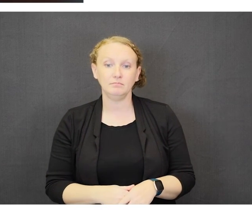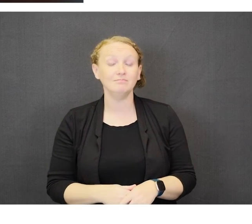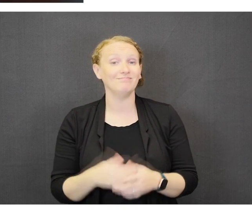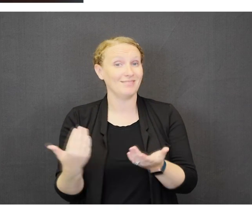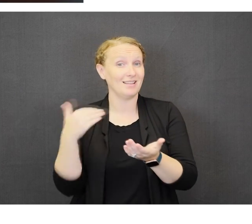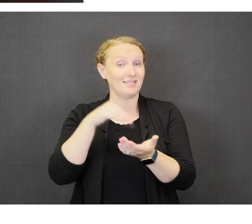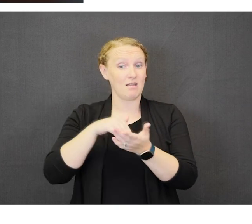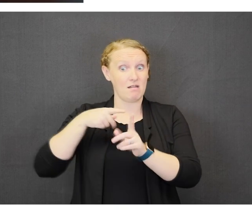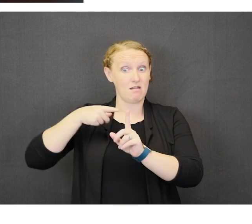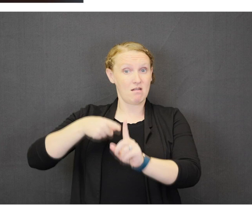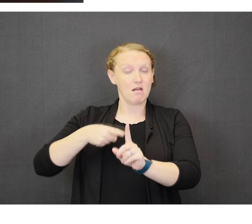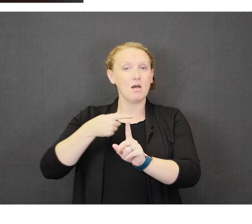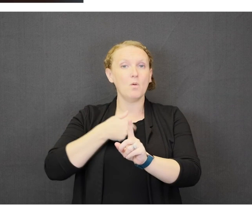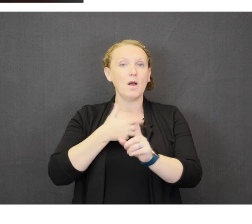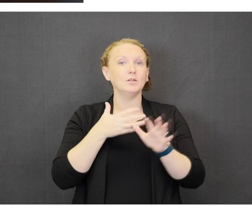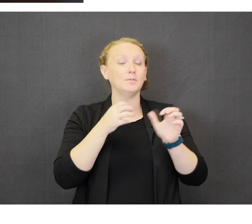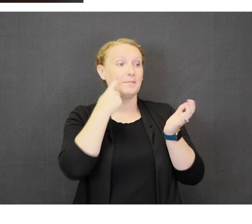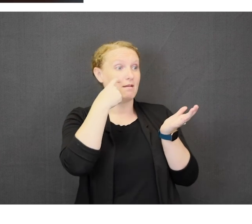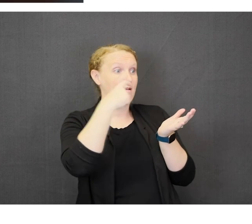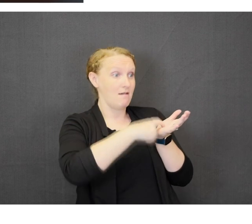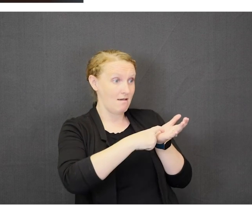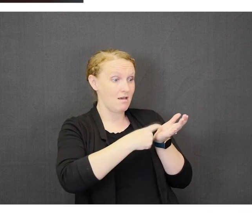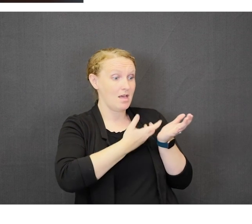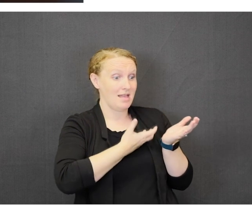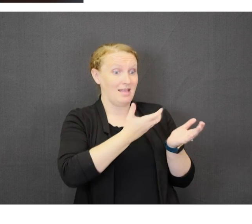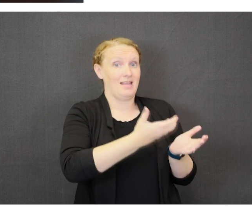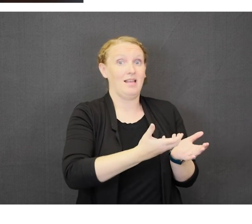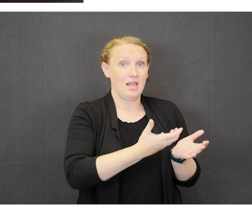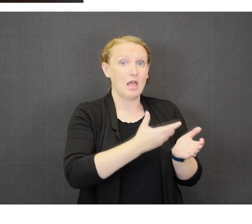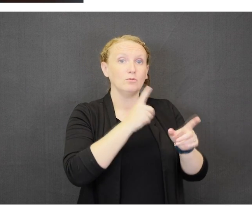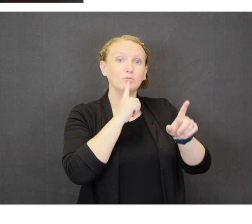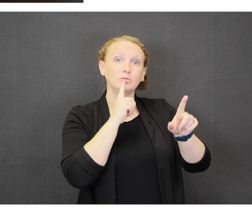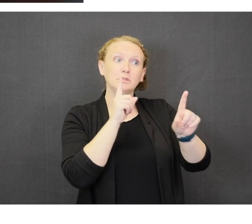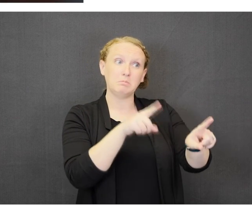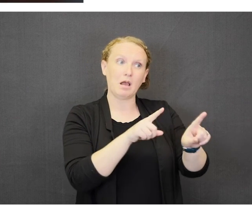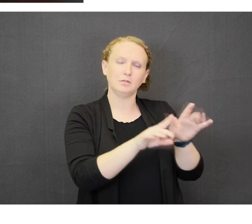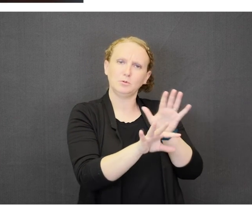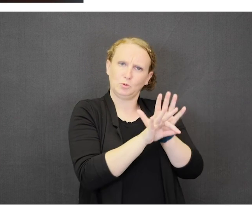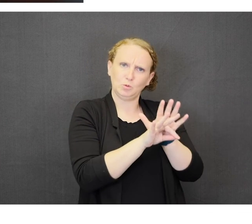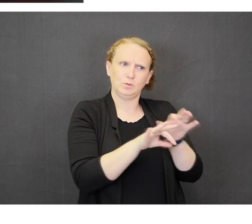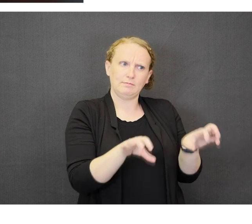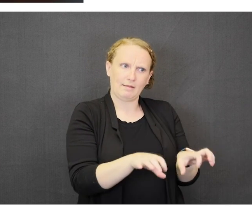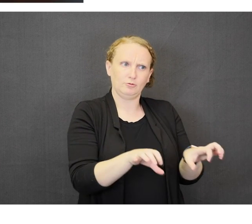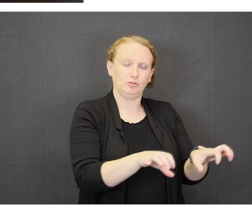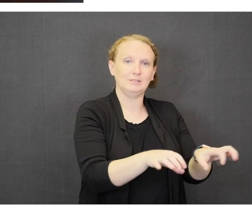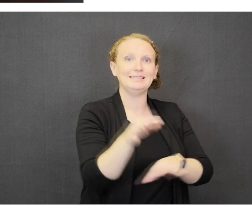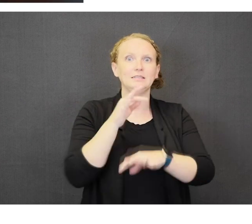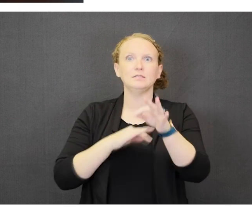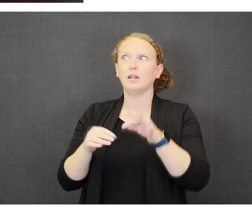of react when your system naturally kicks in To be able to take the challenge on that you